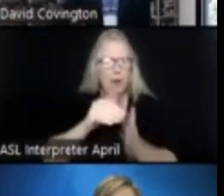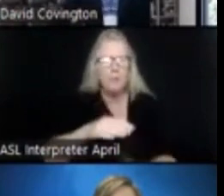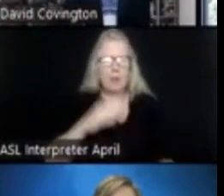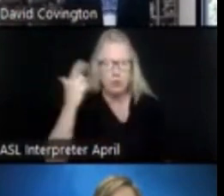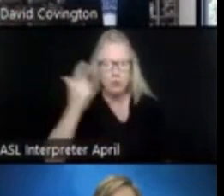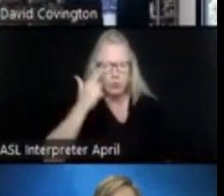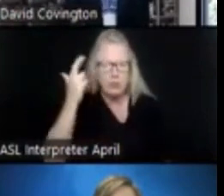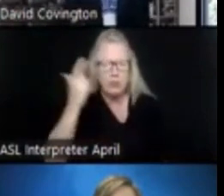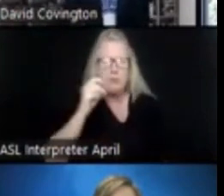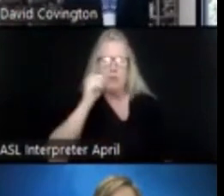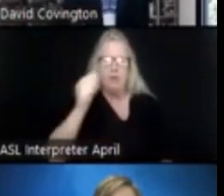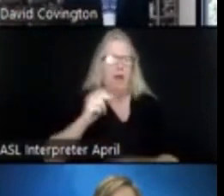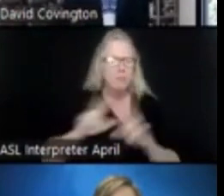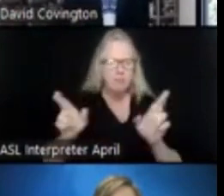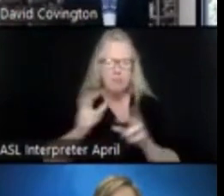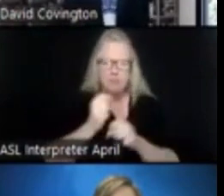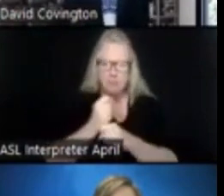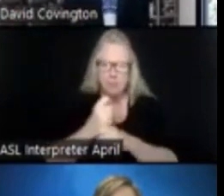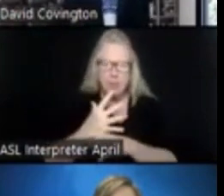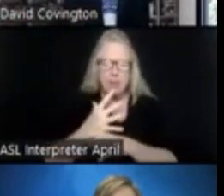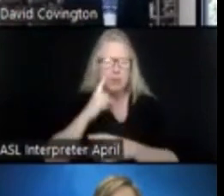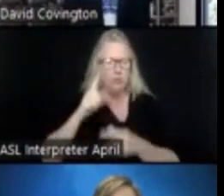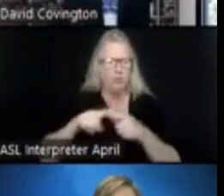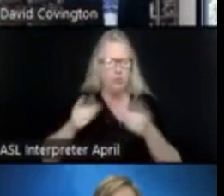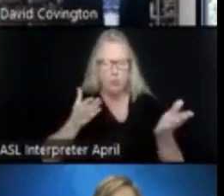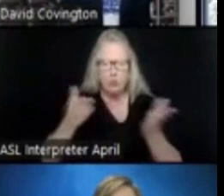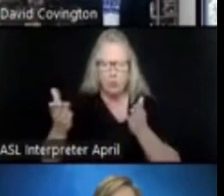PREPARED TO SERVE.